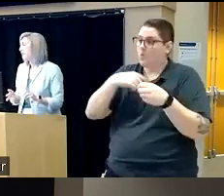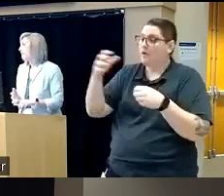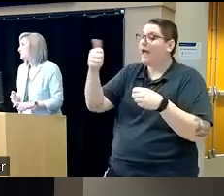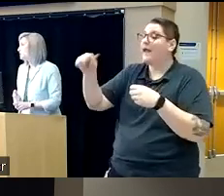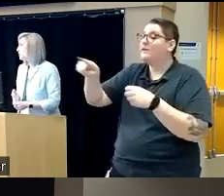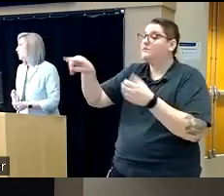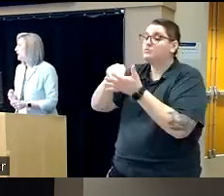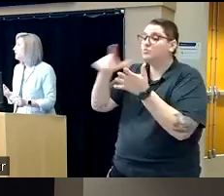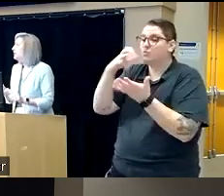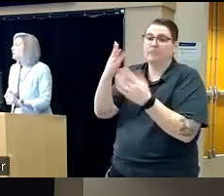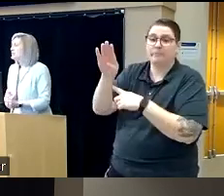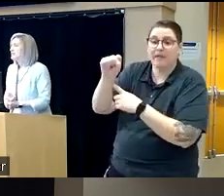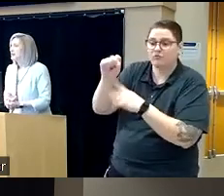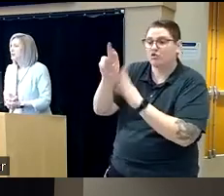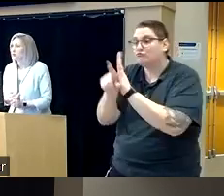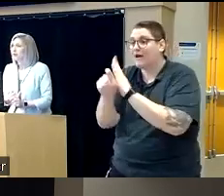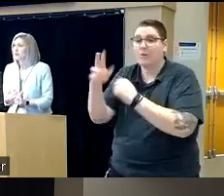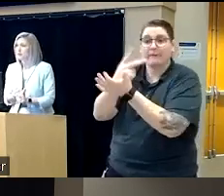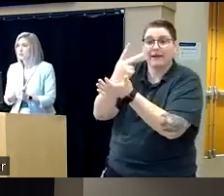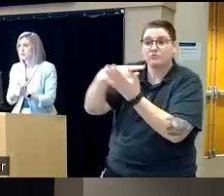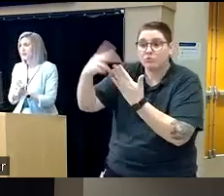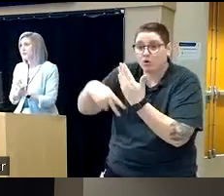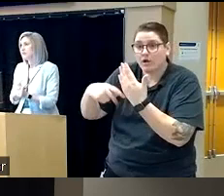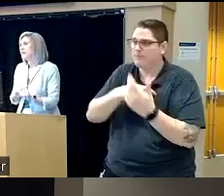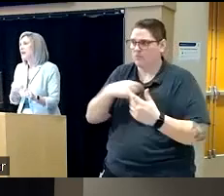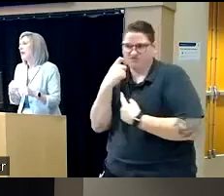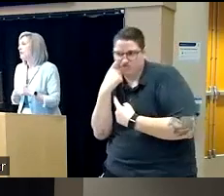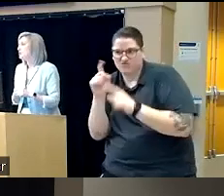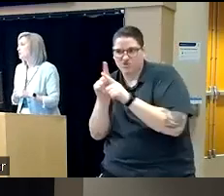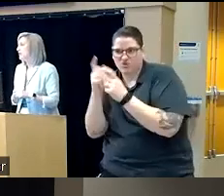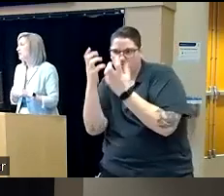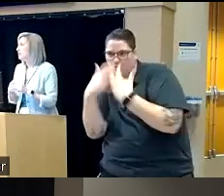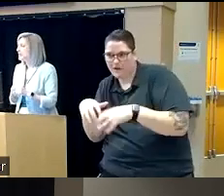program master's program recently we're going we've just been able to figure out how to have a